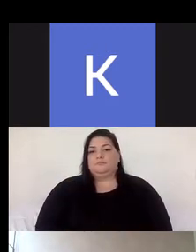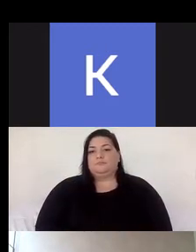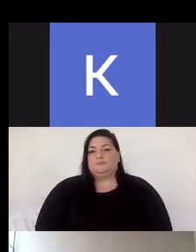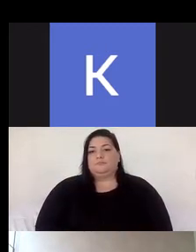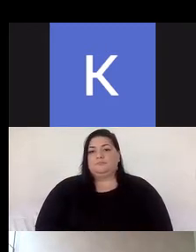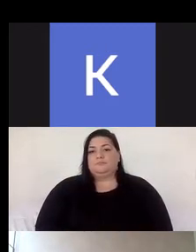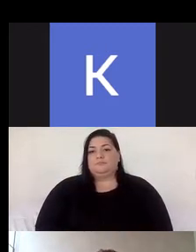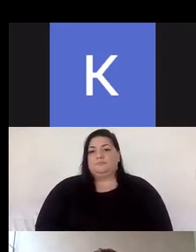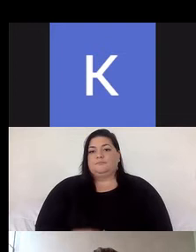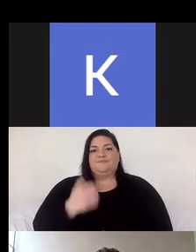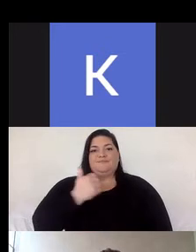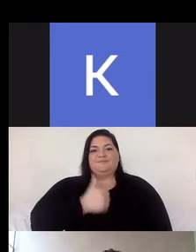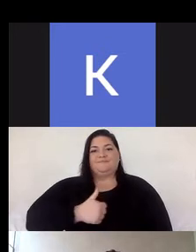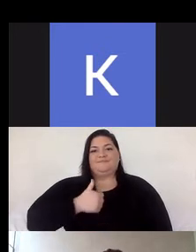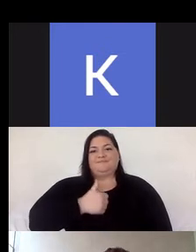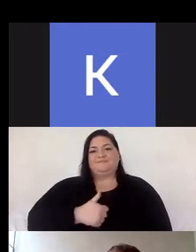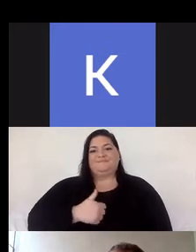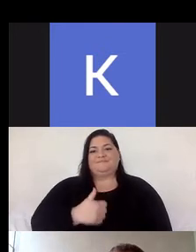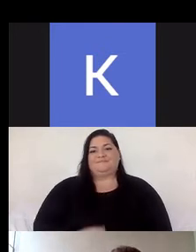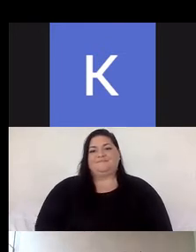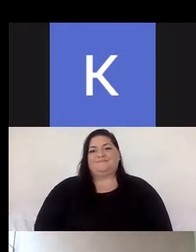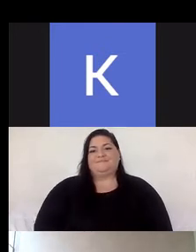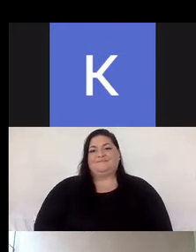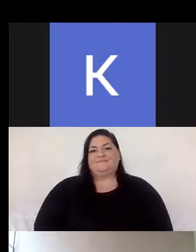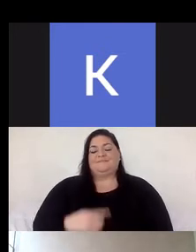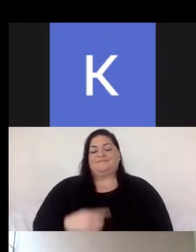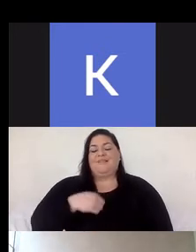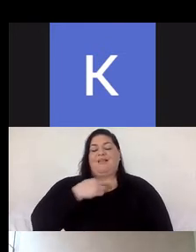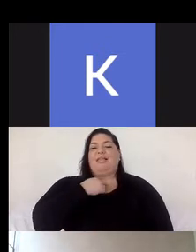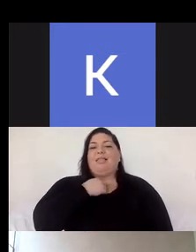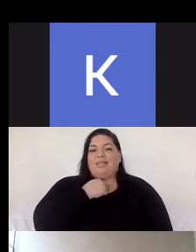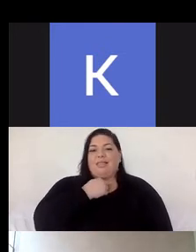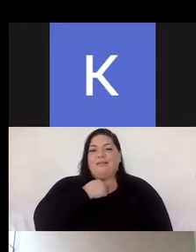Sorry, of course I get a little frog in my throat in the middle of this.